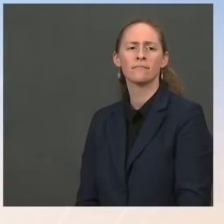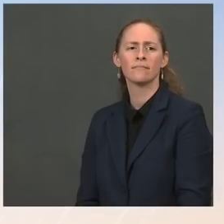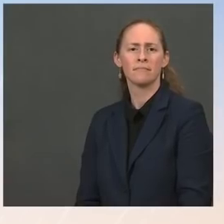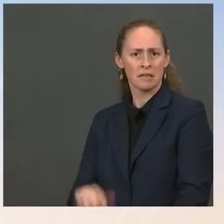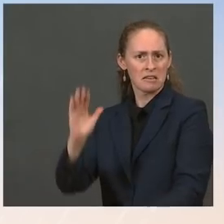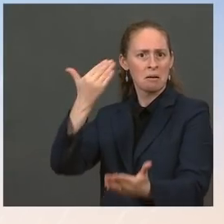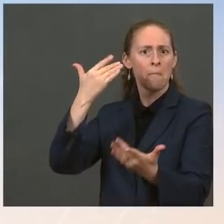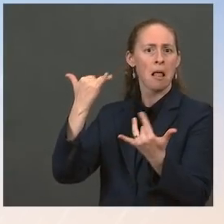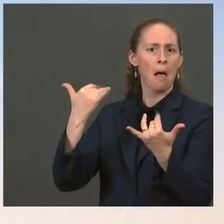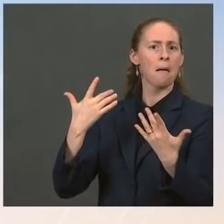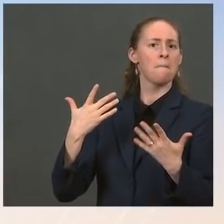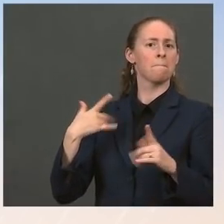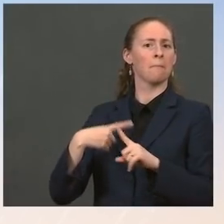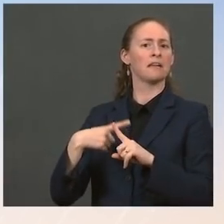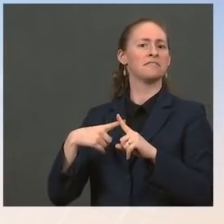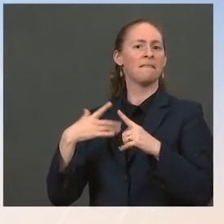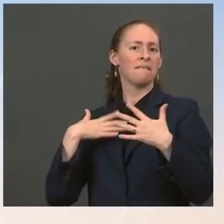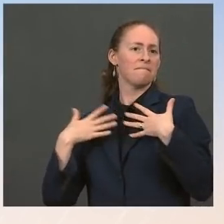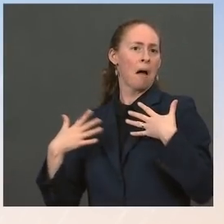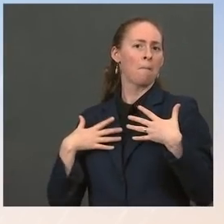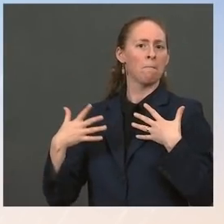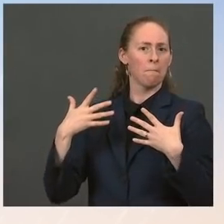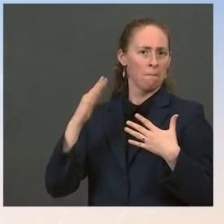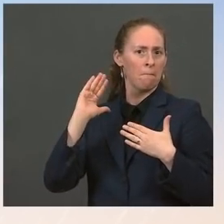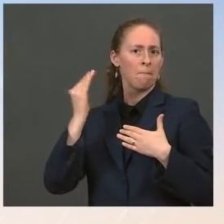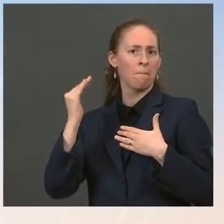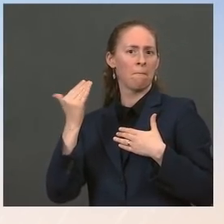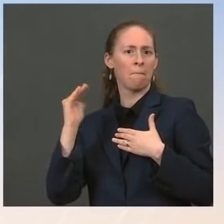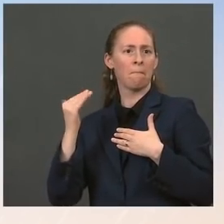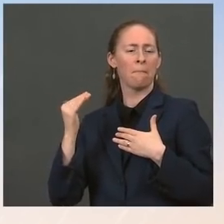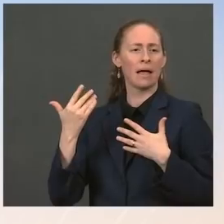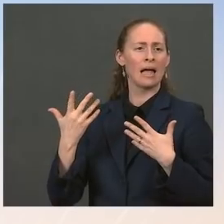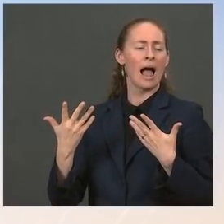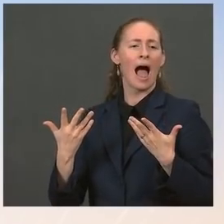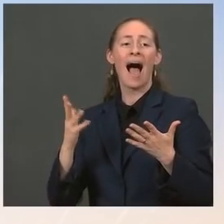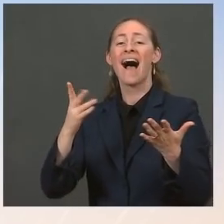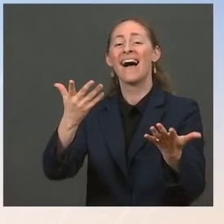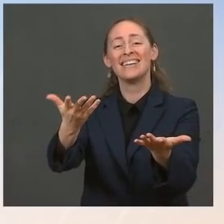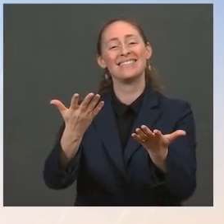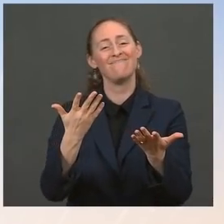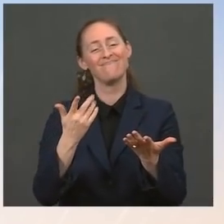whereas you're giving, you know, quite the opposite. Ms. Psaki: I would say, actually, in my read of it,